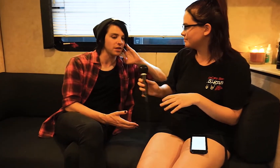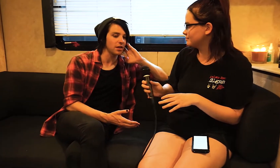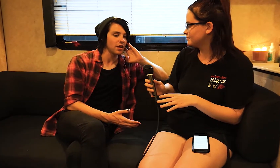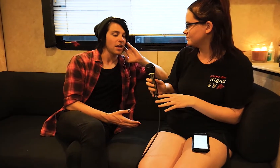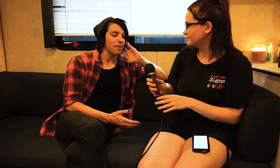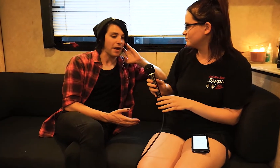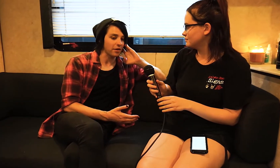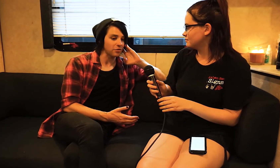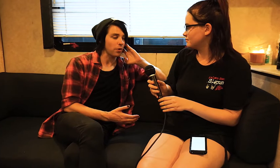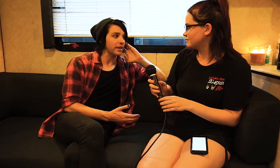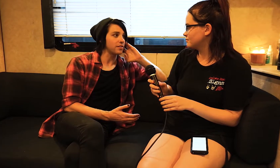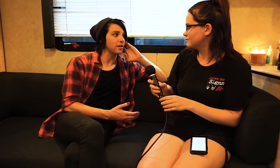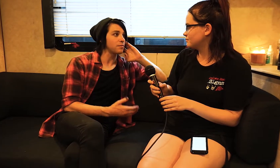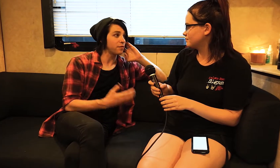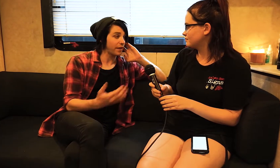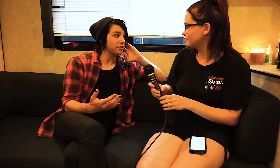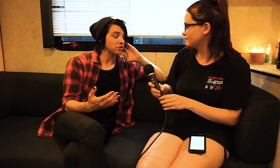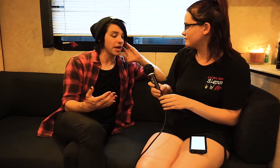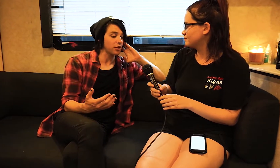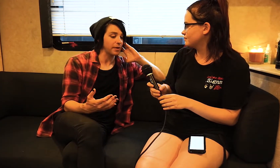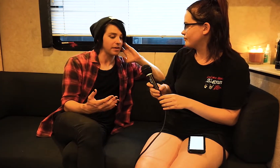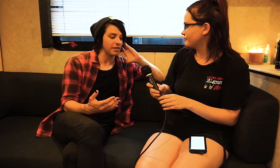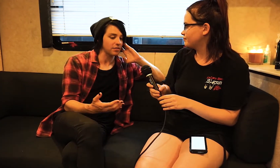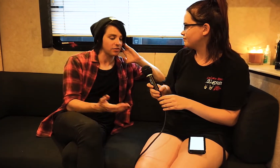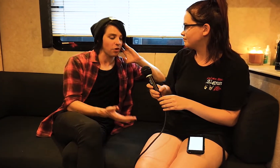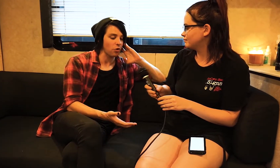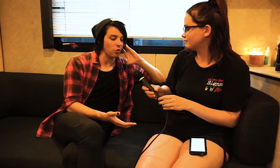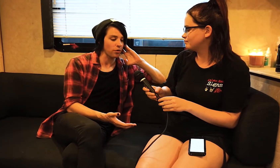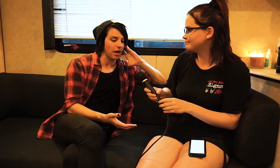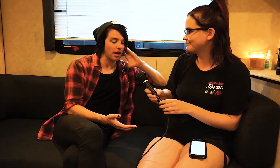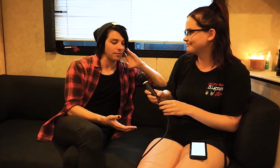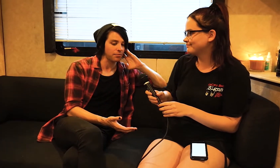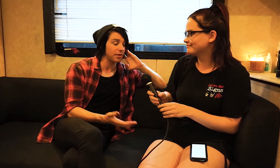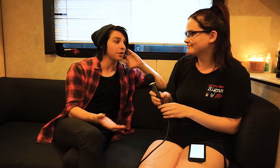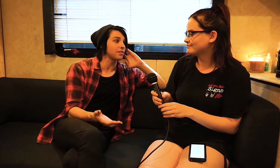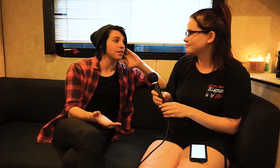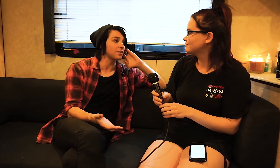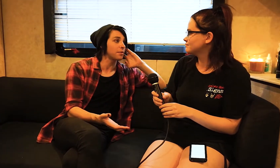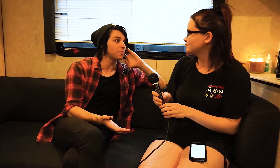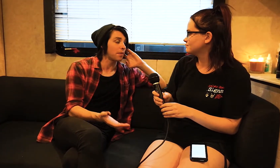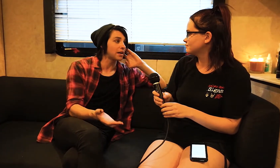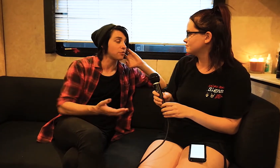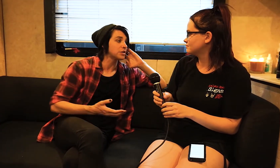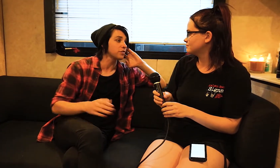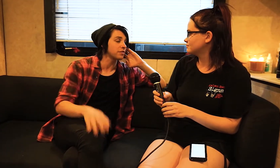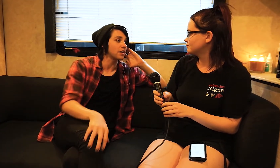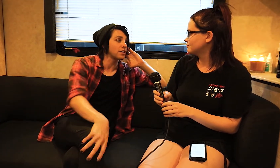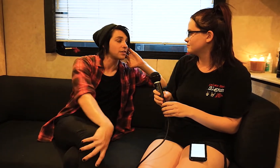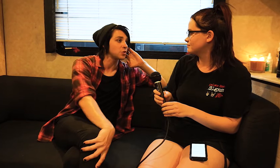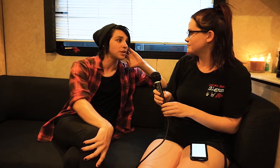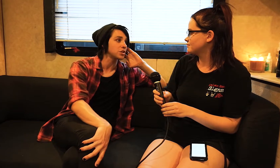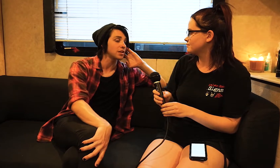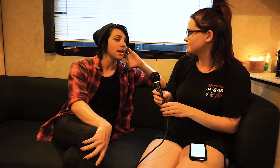it's so interesting that you mention parents wanting to fix their child because that's so uh similar to mine and Rachel's situation